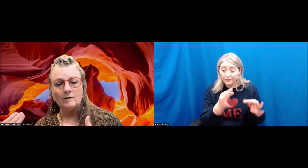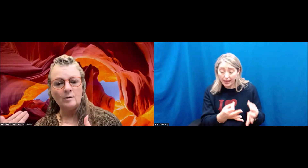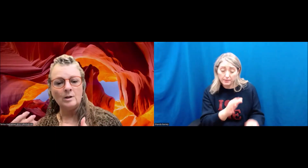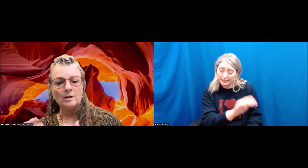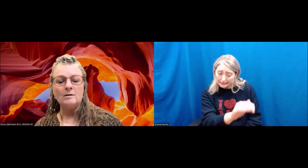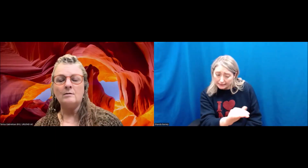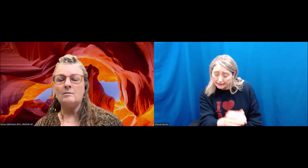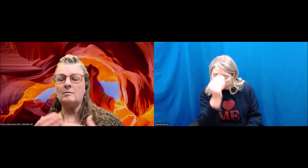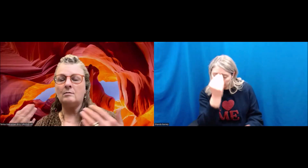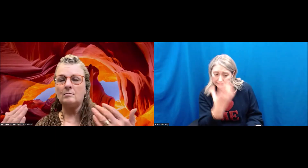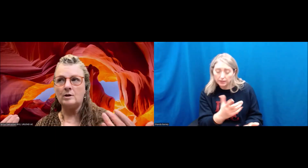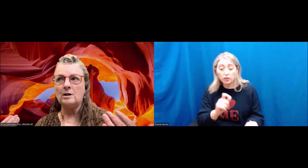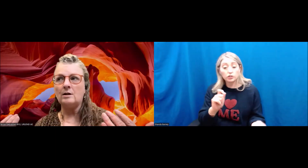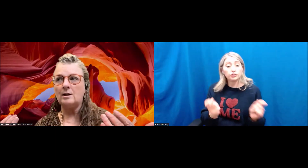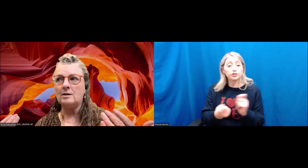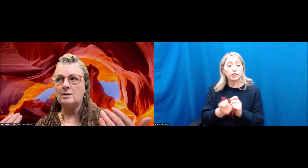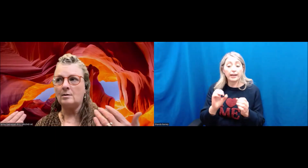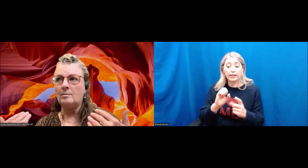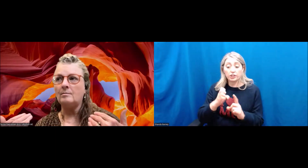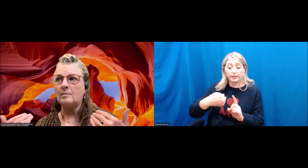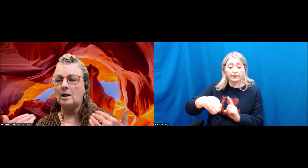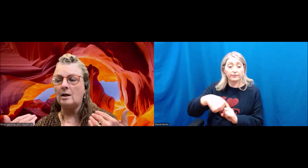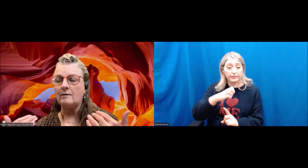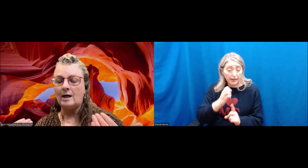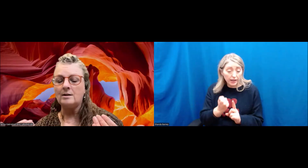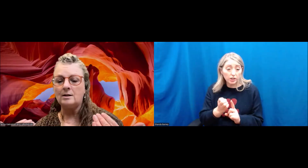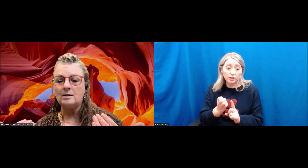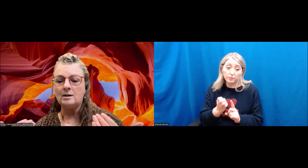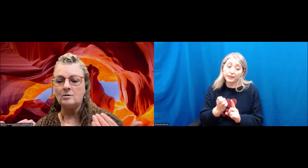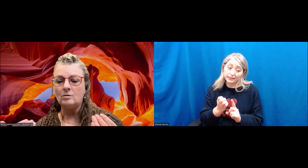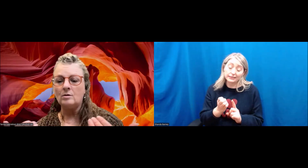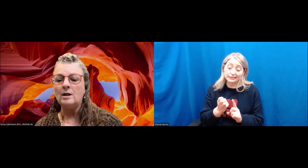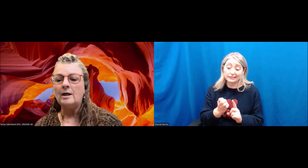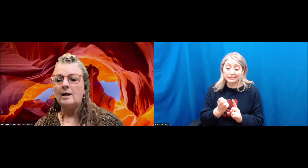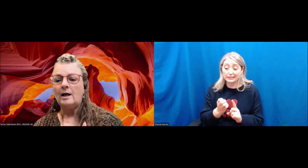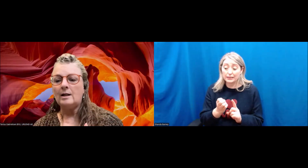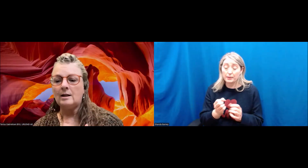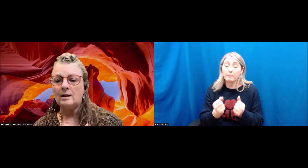environment resulted in some, a lot of accidents at school and